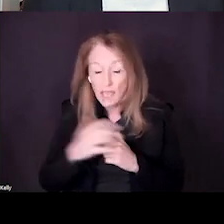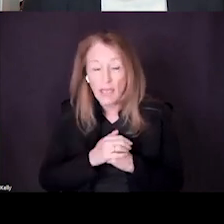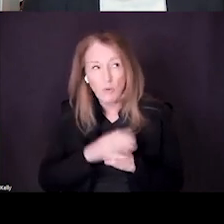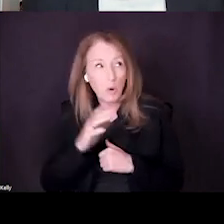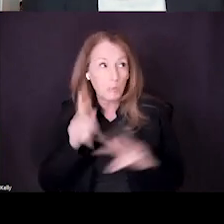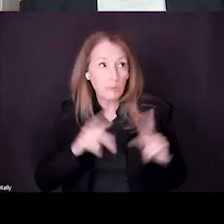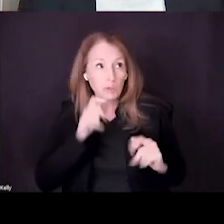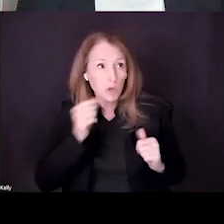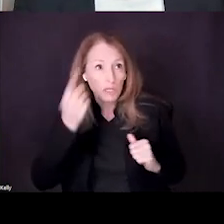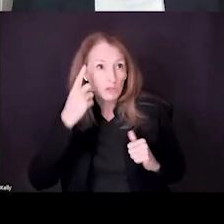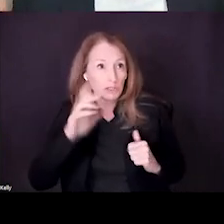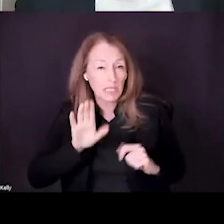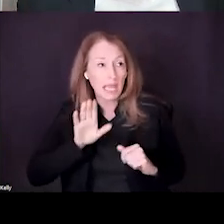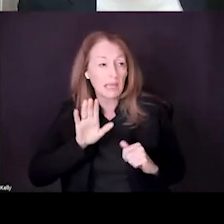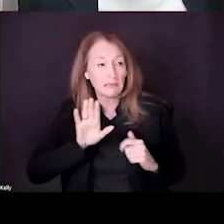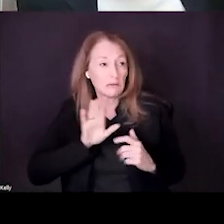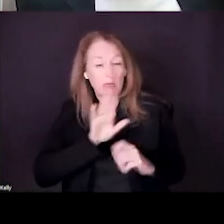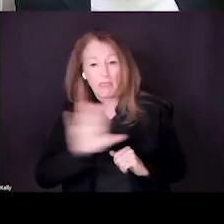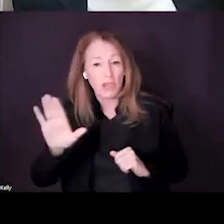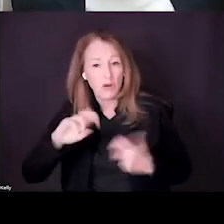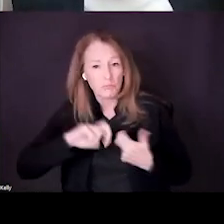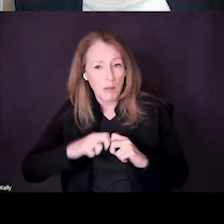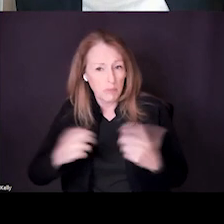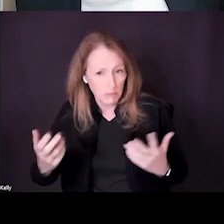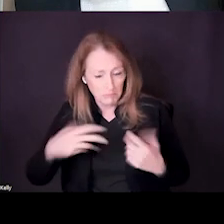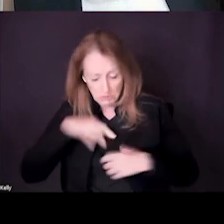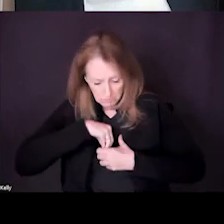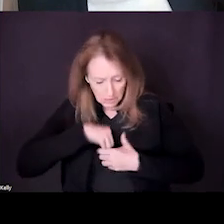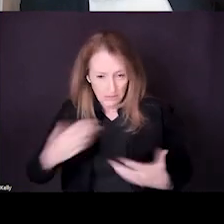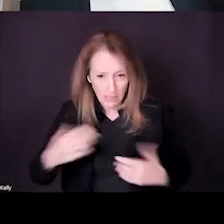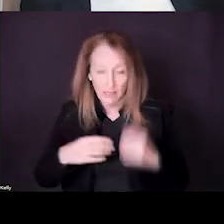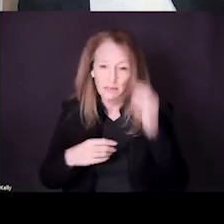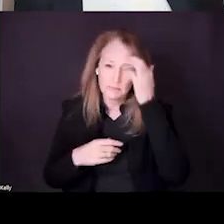ONE OF THE SYMPTOMS OF HAVING -- ESPECIALLY MAJOR MENTAL HEALTH